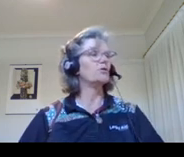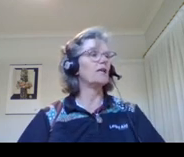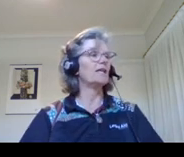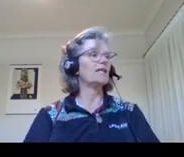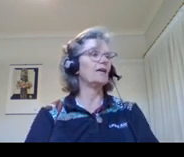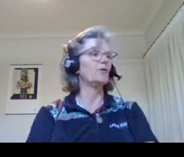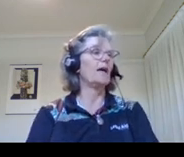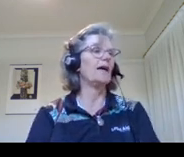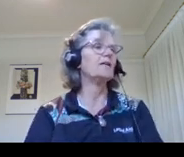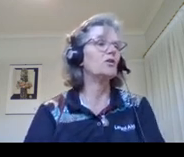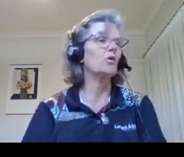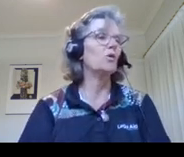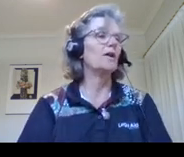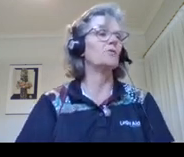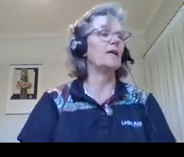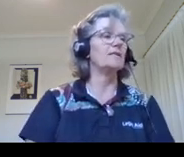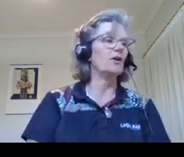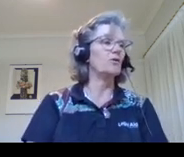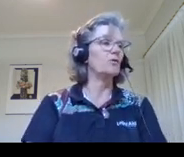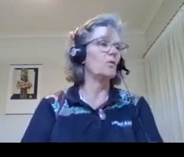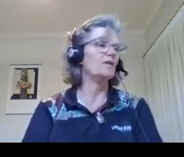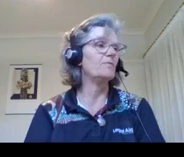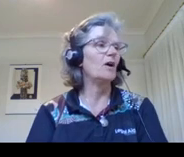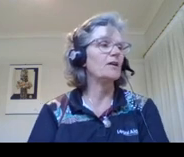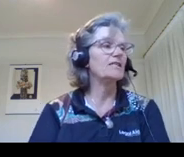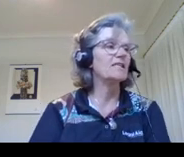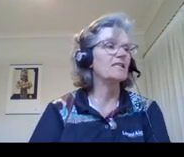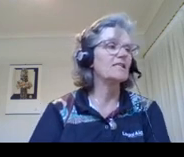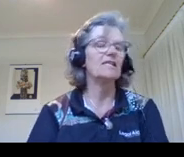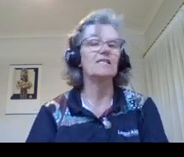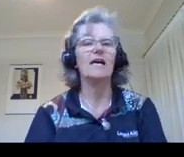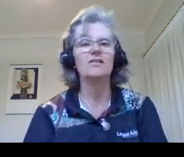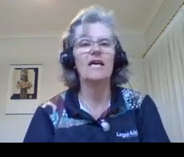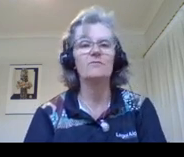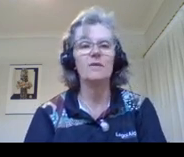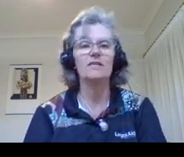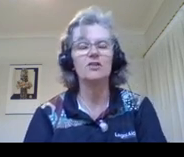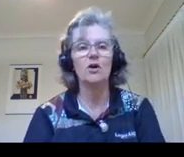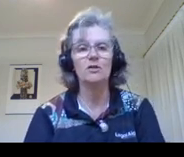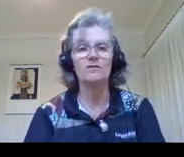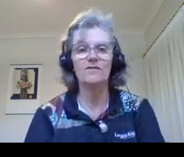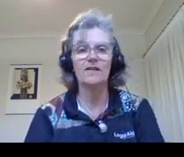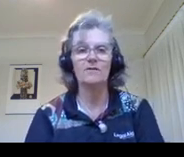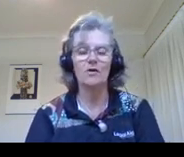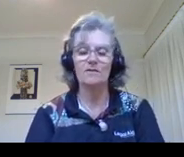get help how can the law help me so what if my identity details have been stolen thin what can